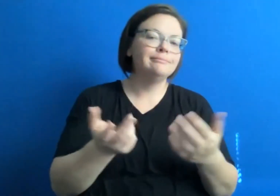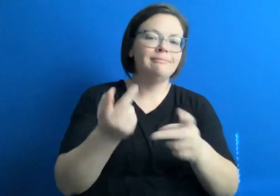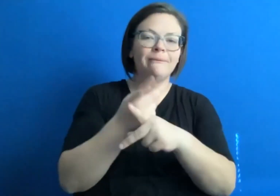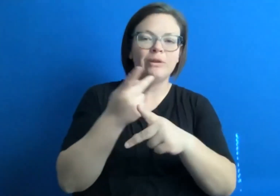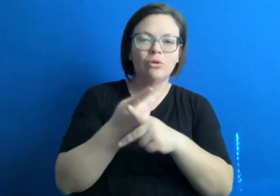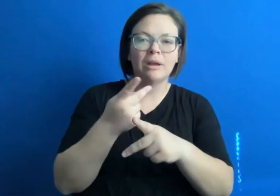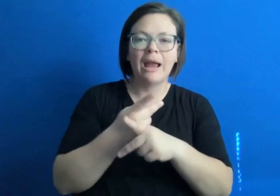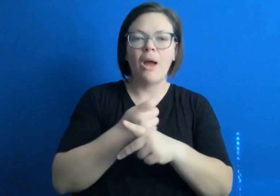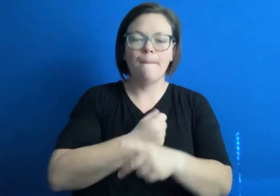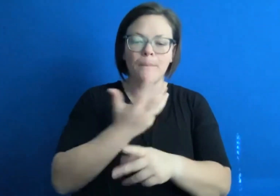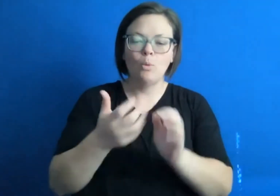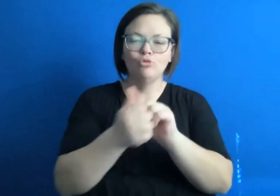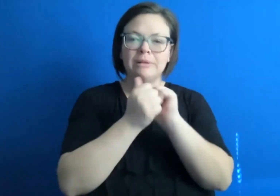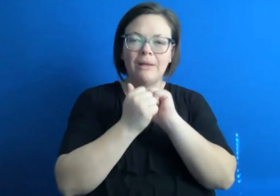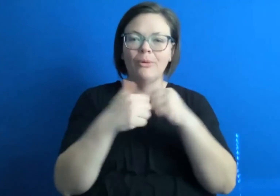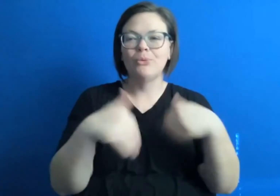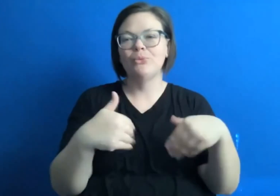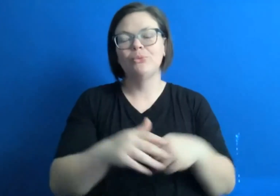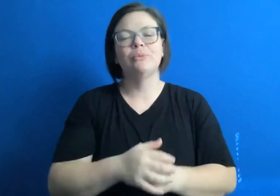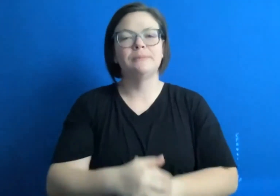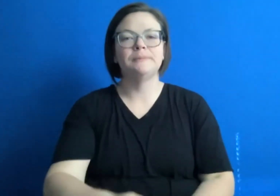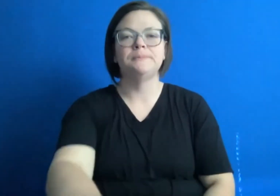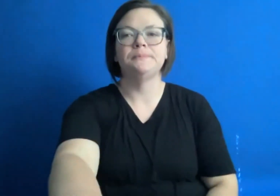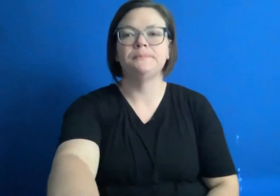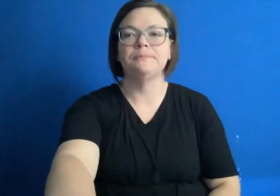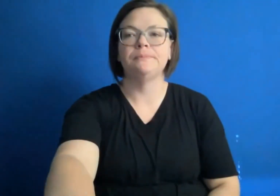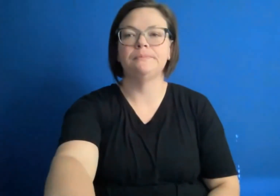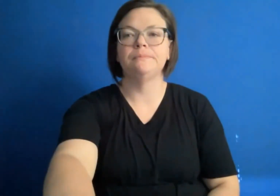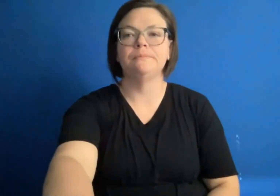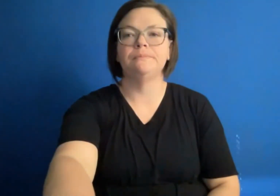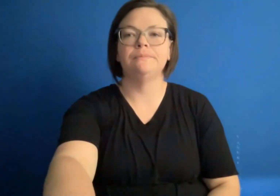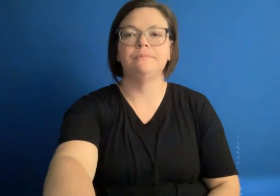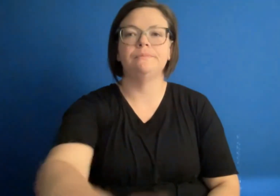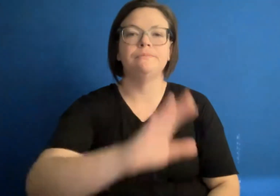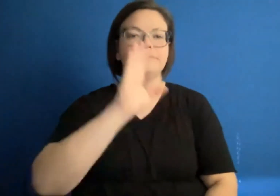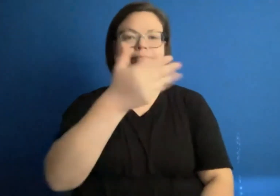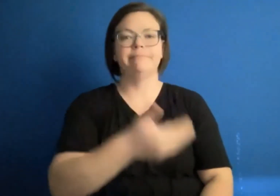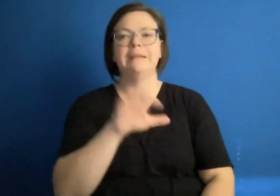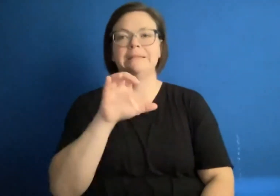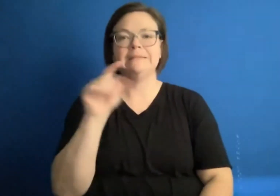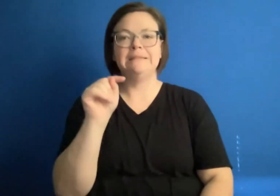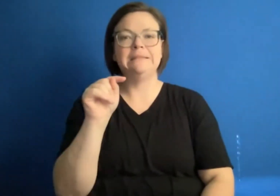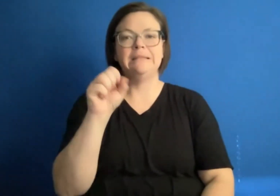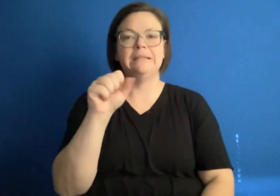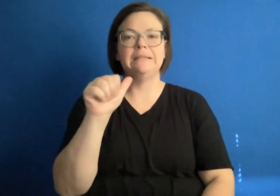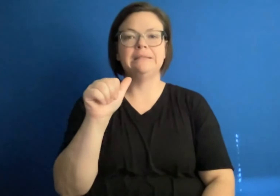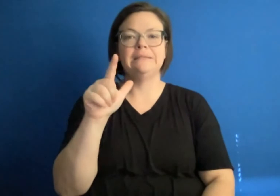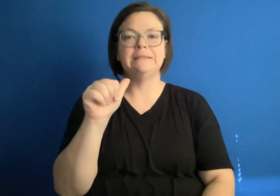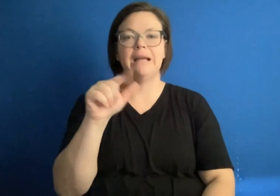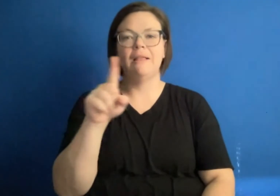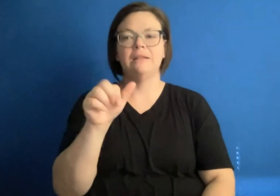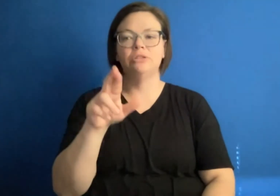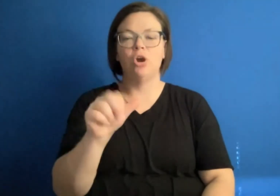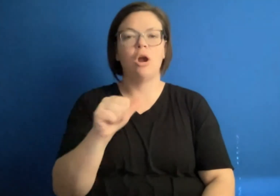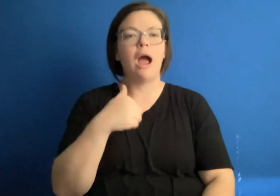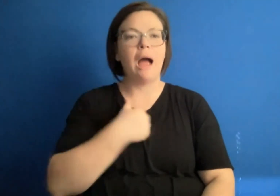poetry together. So I'm C.T. Salazar. I am a poet living in the Mississippi Delta.